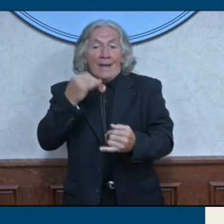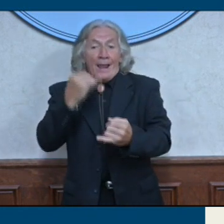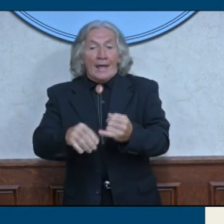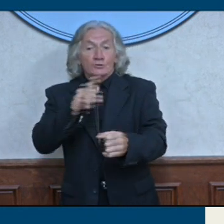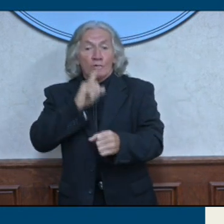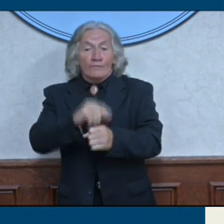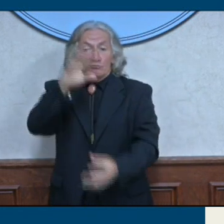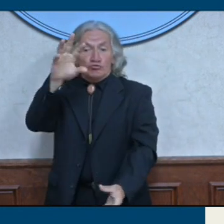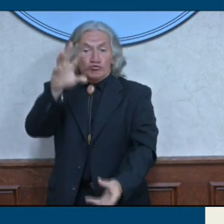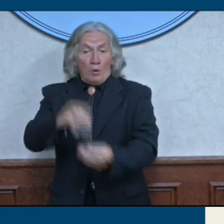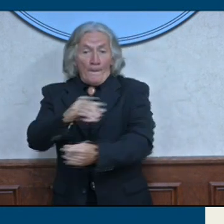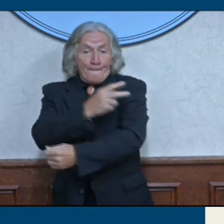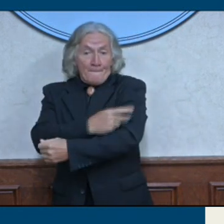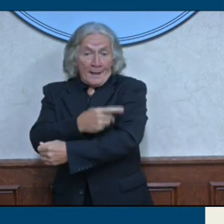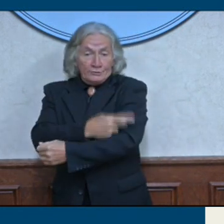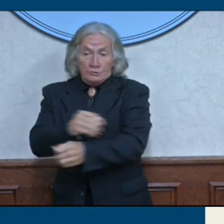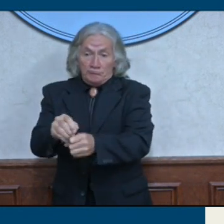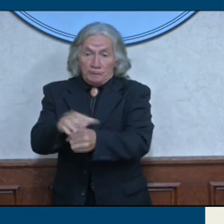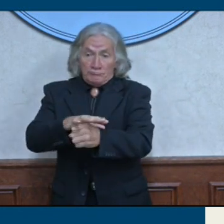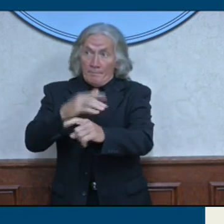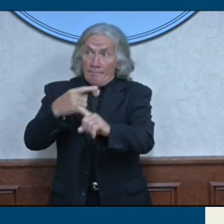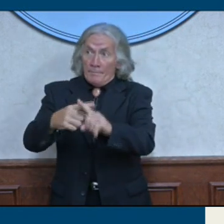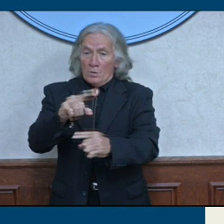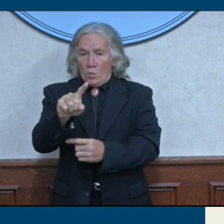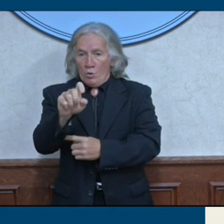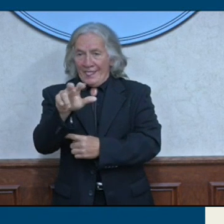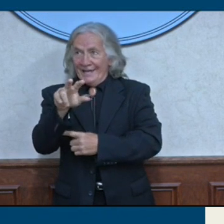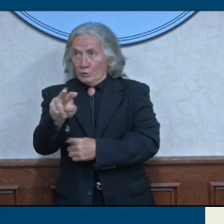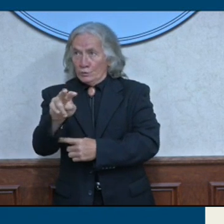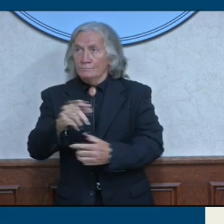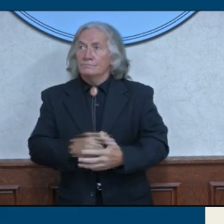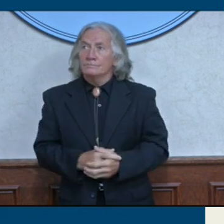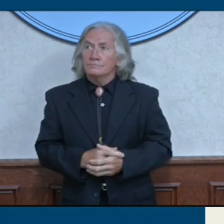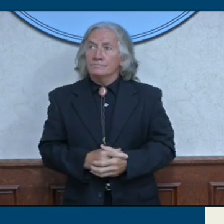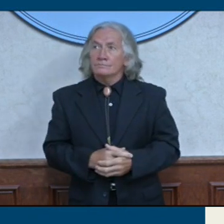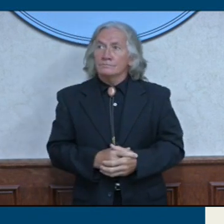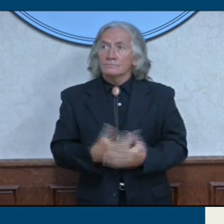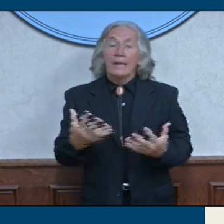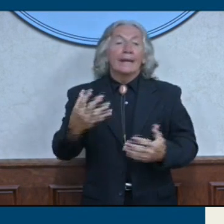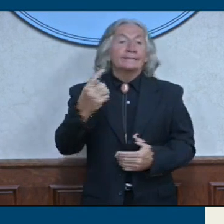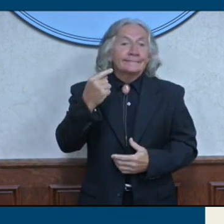BEDS ARE AVAILABLE TAKEN SURGEON TO AN ADDITIONAL 544 BEDS. AND THEY HAVE A LAB